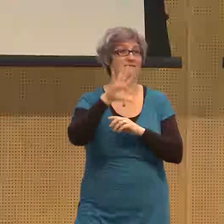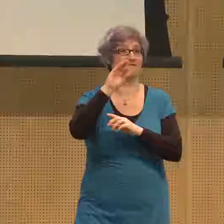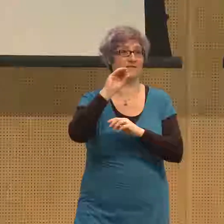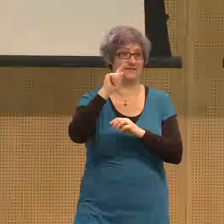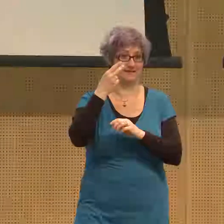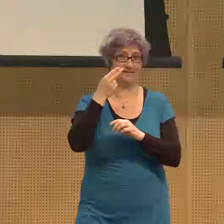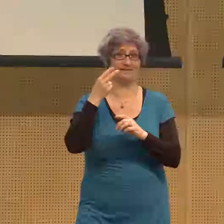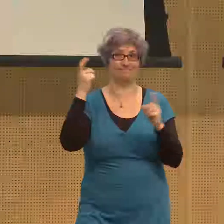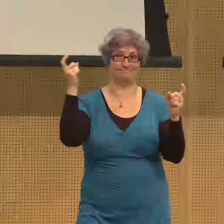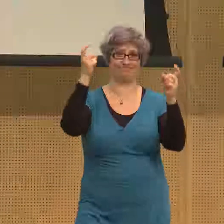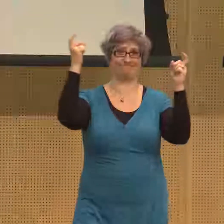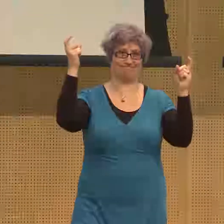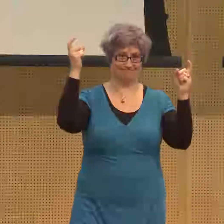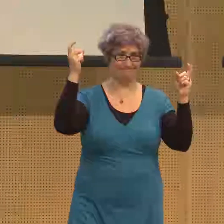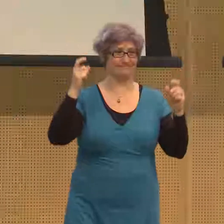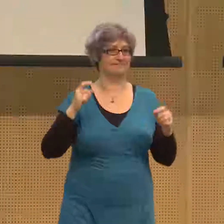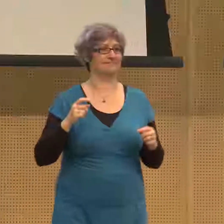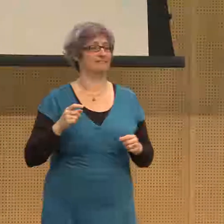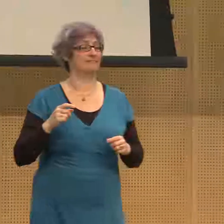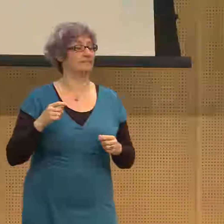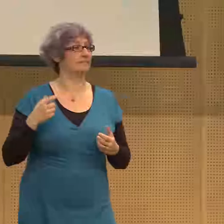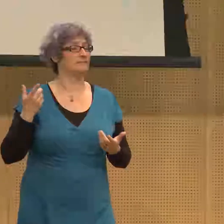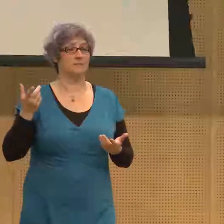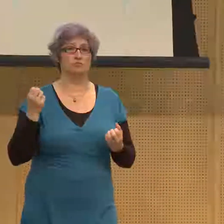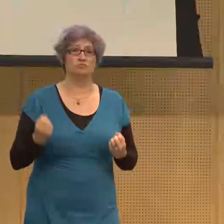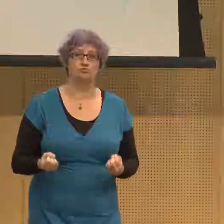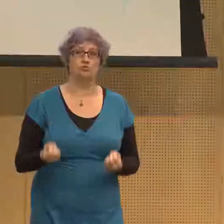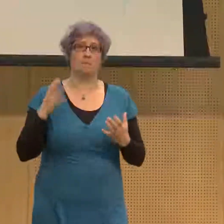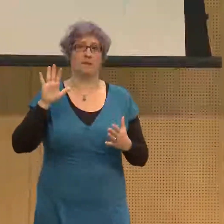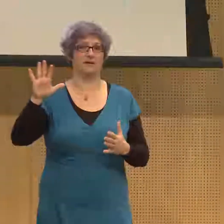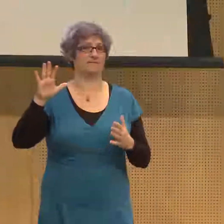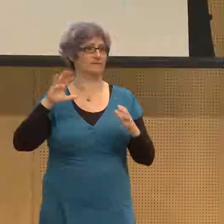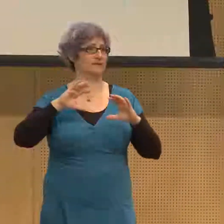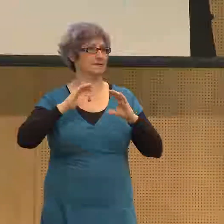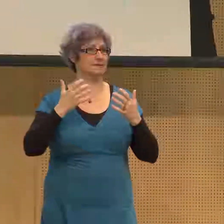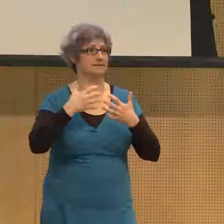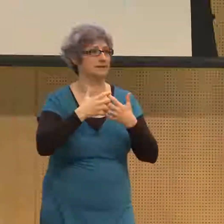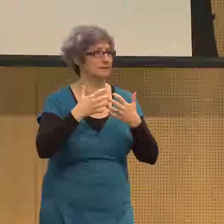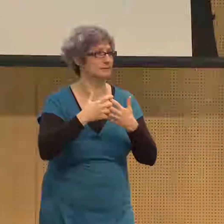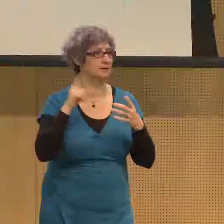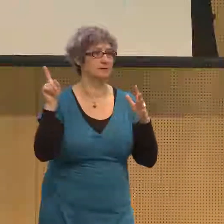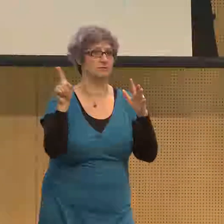It was this past fall, their 50th celebration.